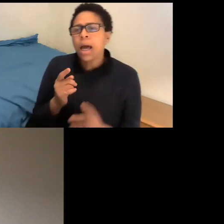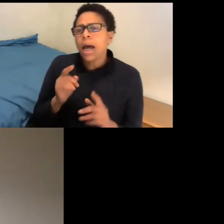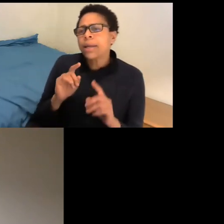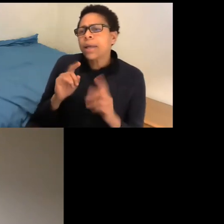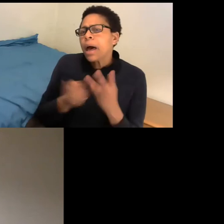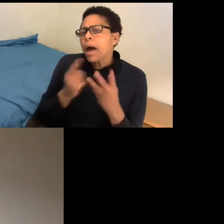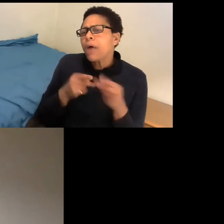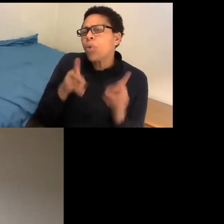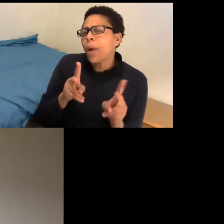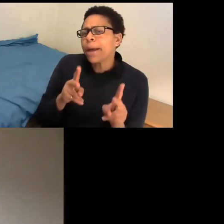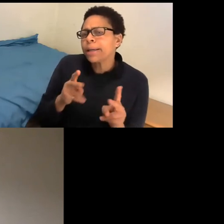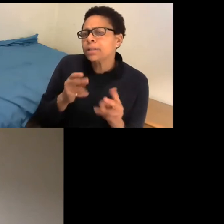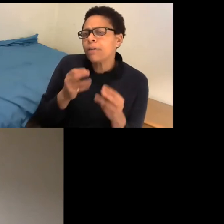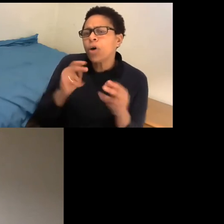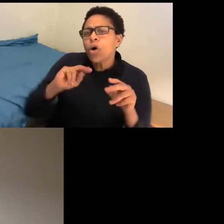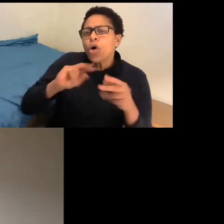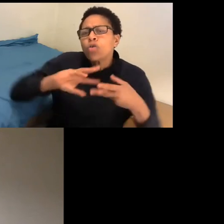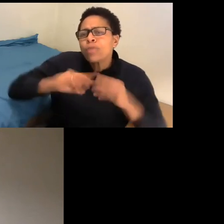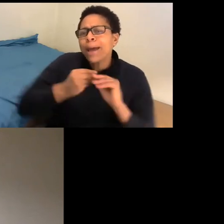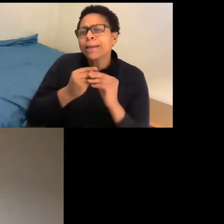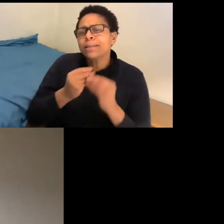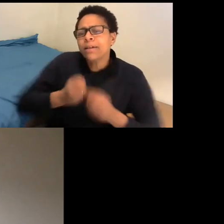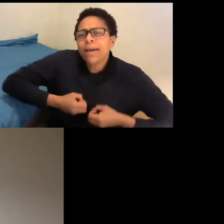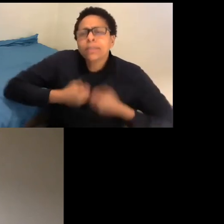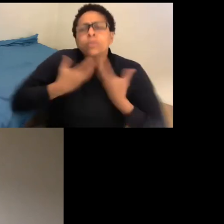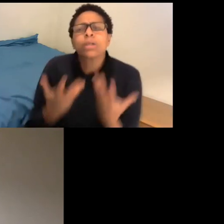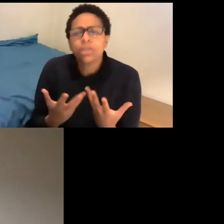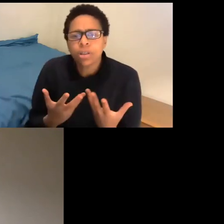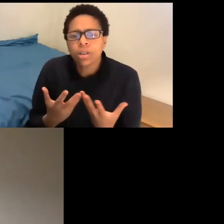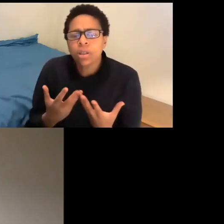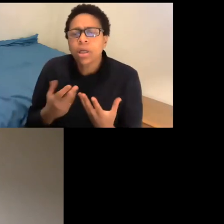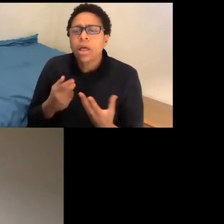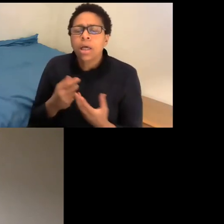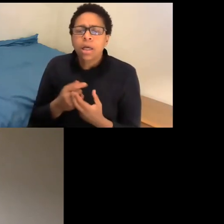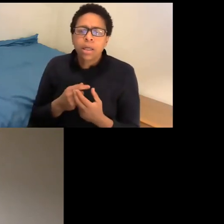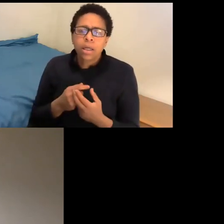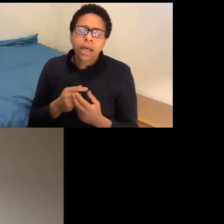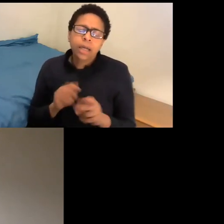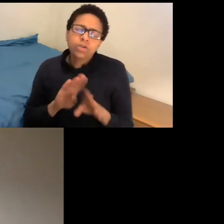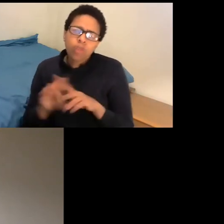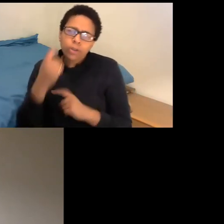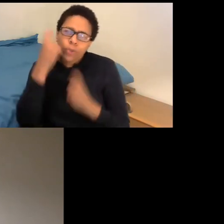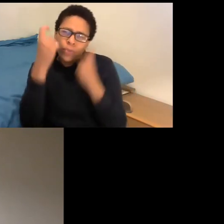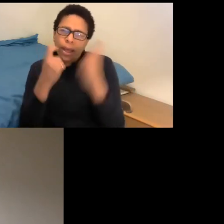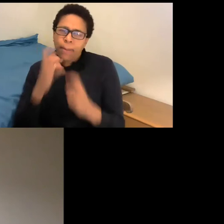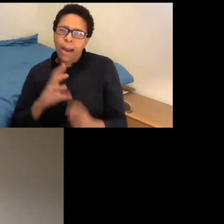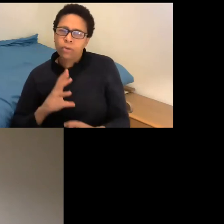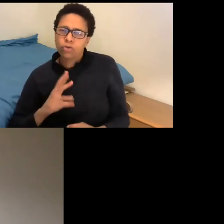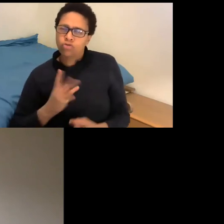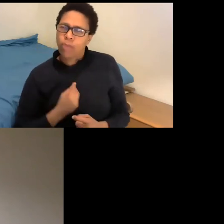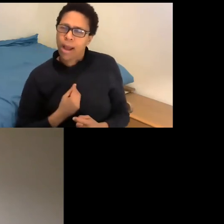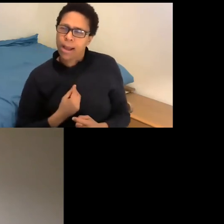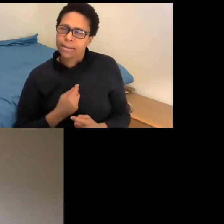trying to make a point about trans regional experiences in islam, gender and sexuality broadly, that are not confined